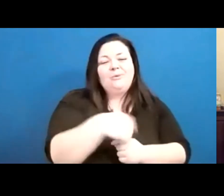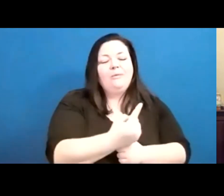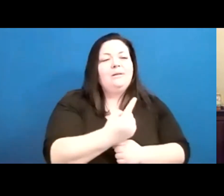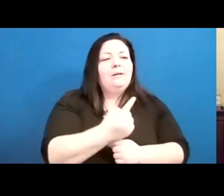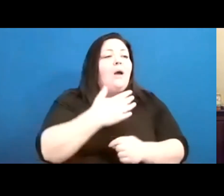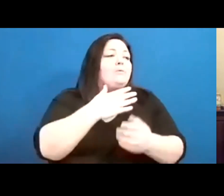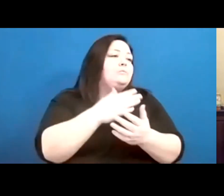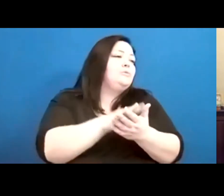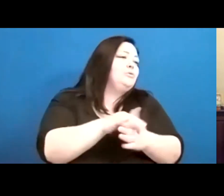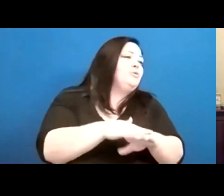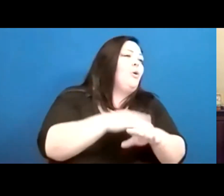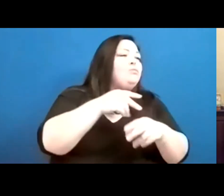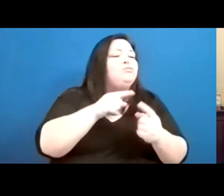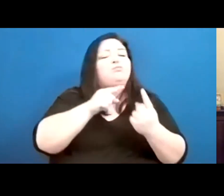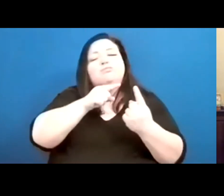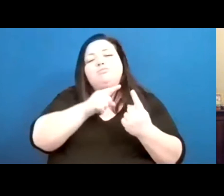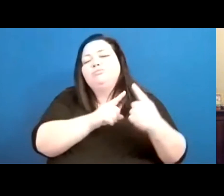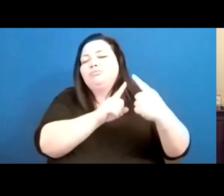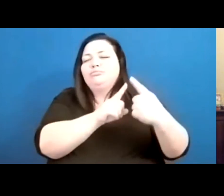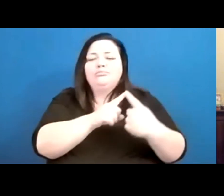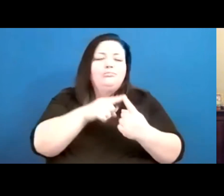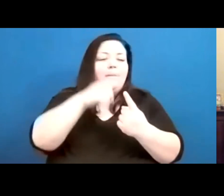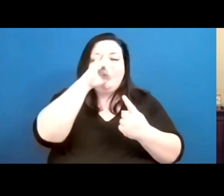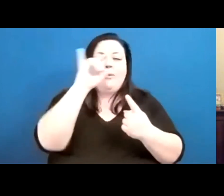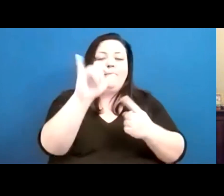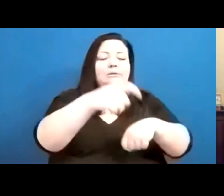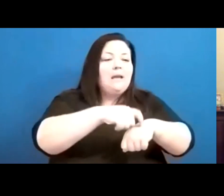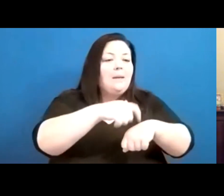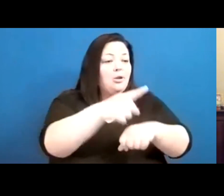keeping us forever in time. You live with a proud passion that tickles